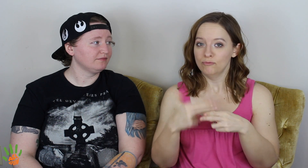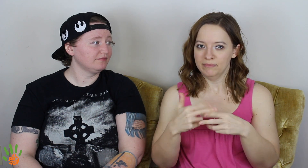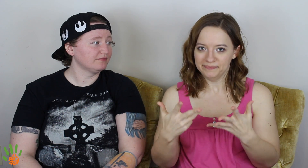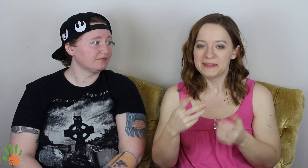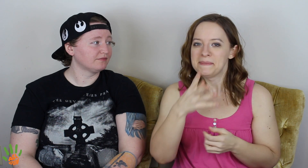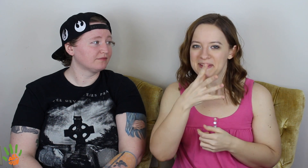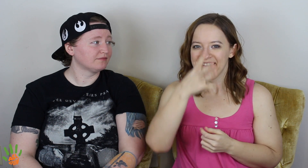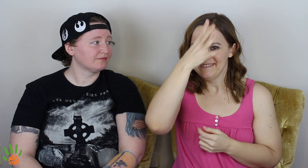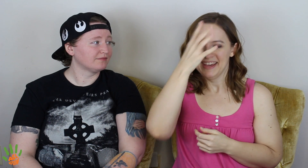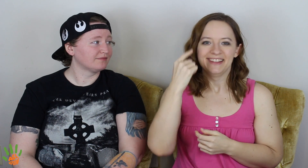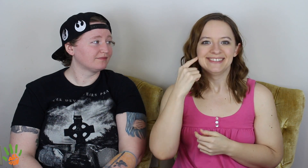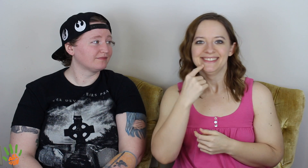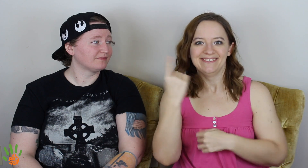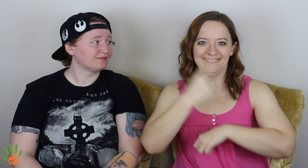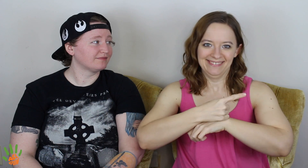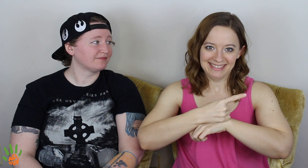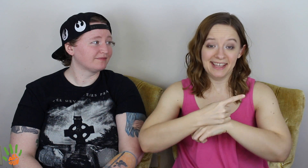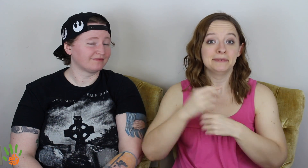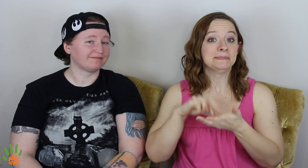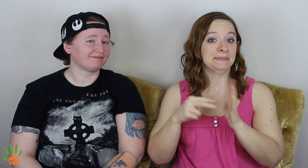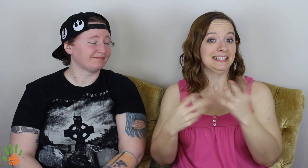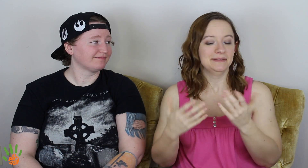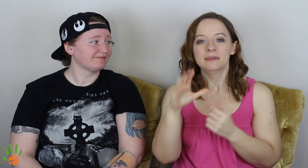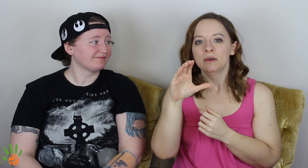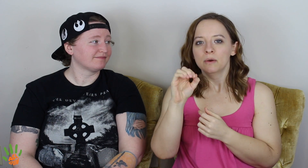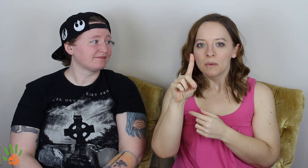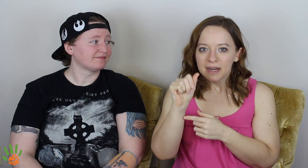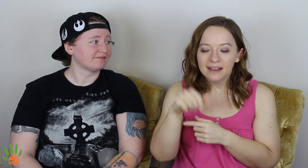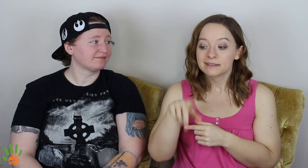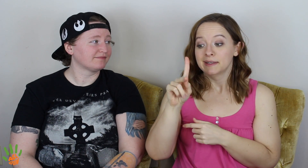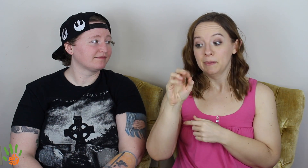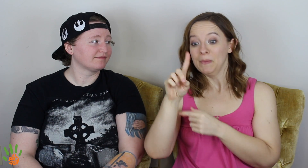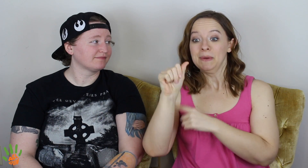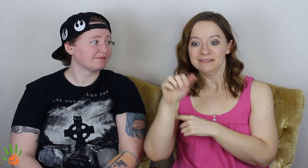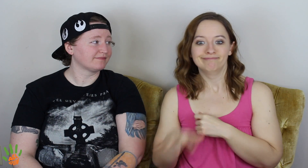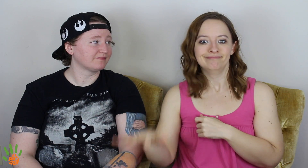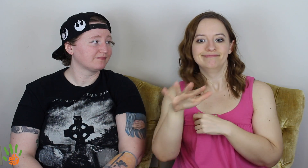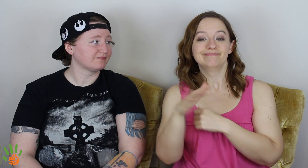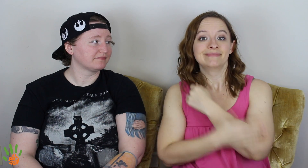is called Mother Father Deaf Day. So that means that all of the C/KODAs, adults and children,